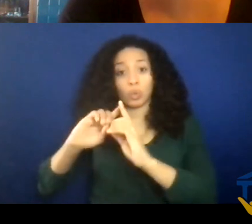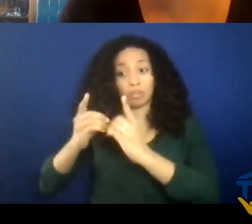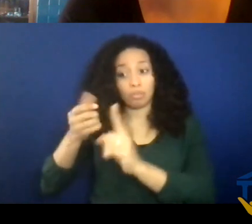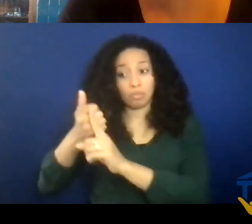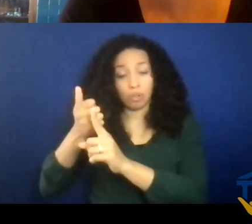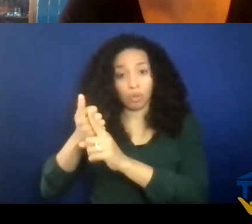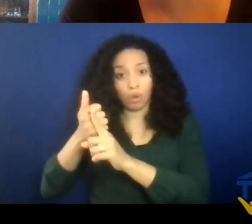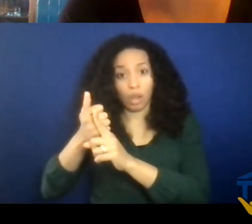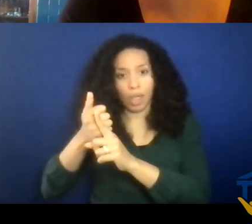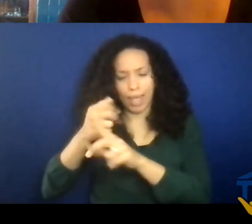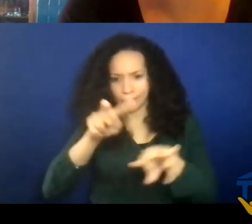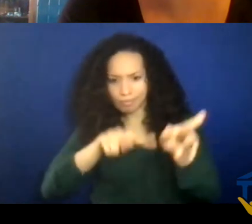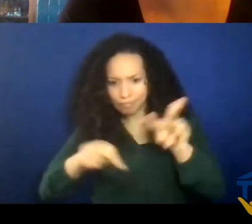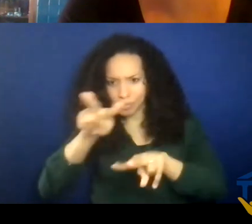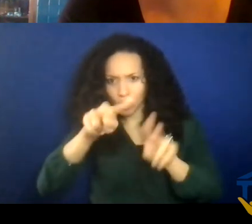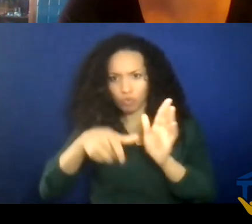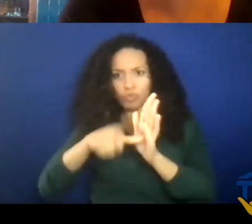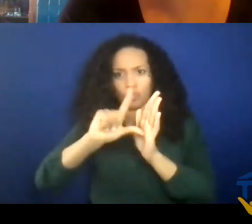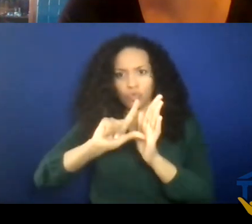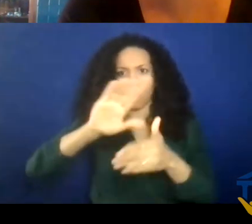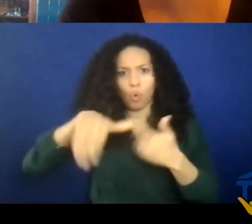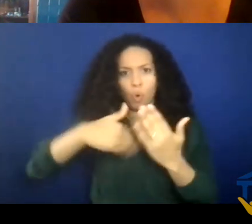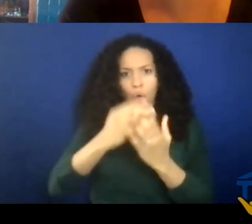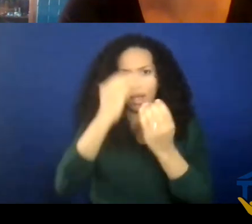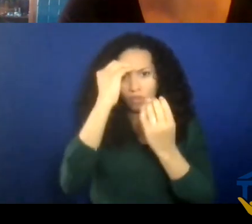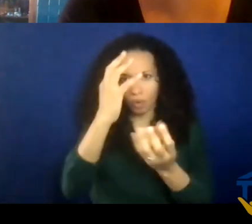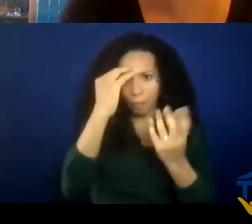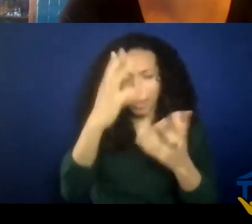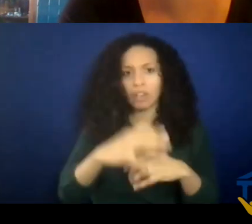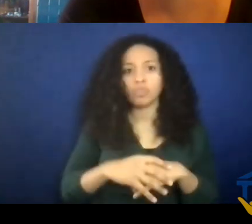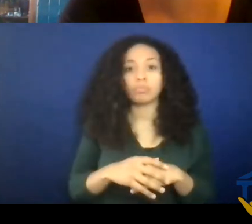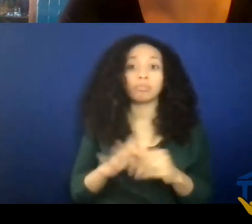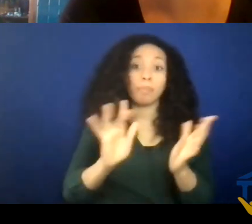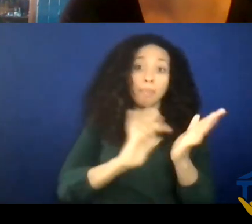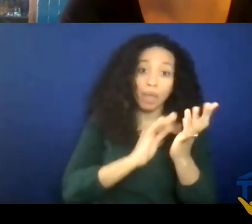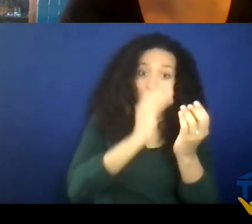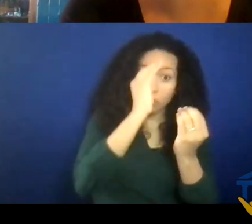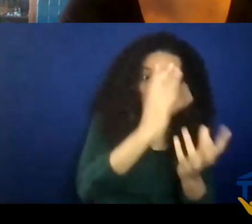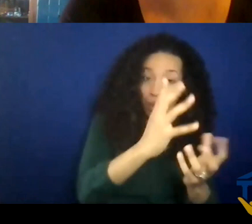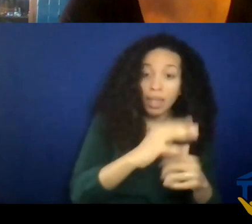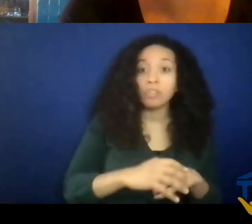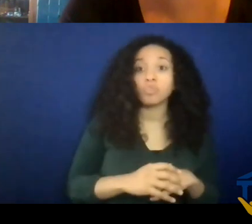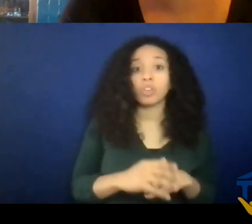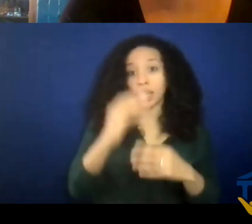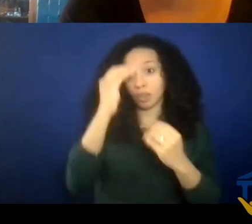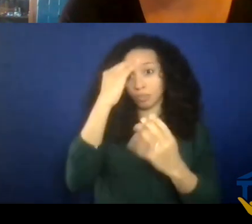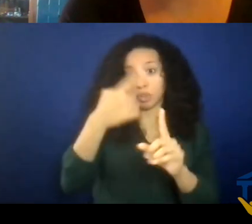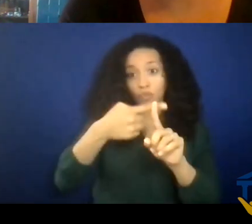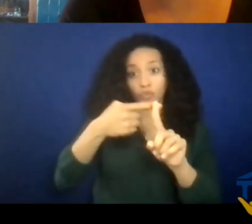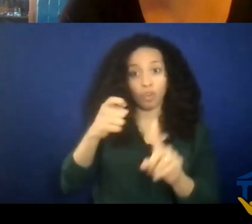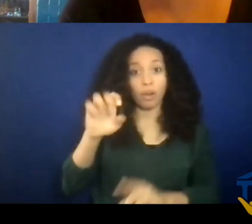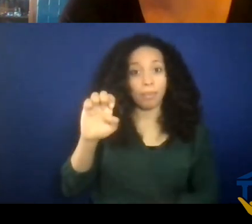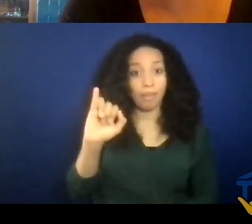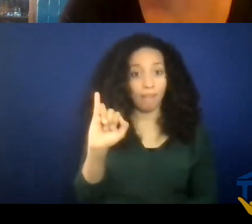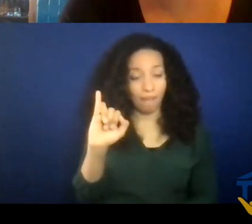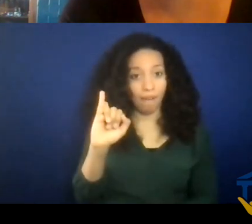about the child. Medical information, information from the early intervention program, and basically